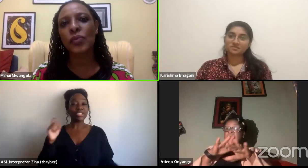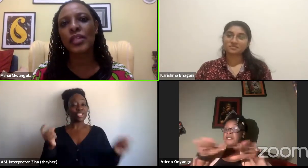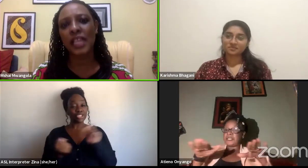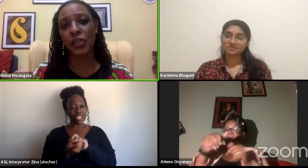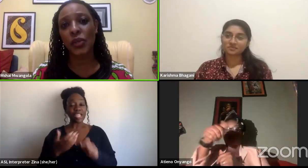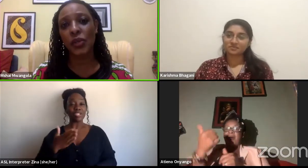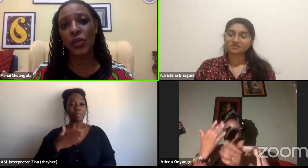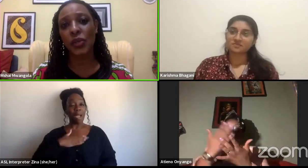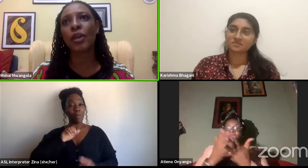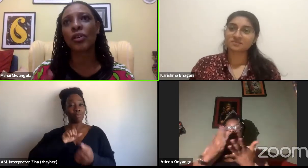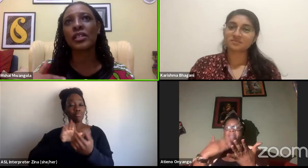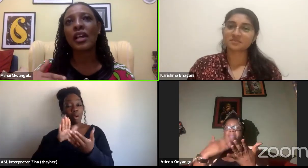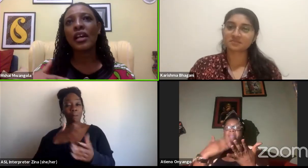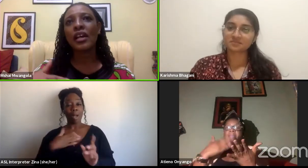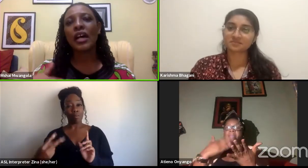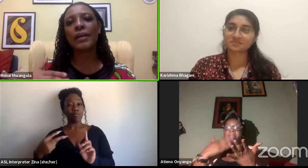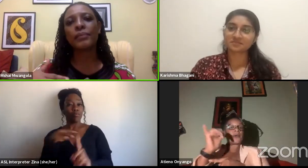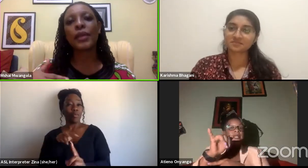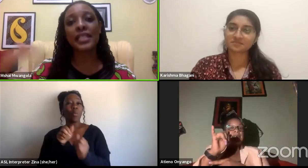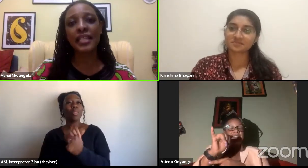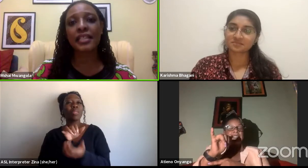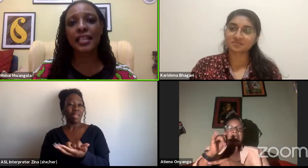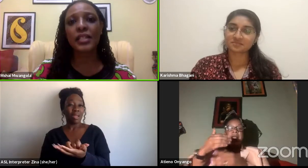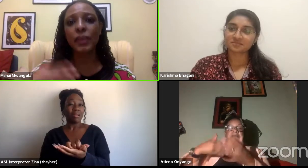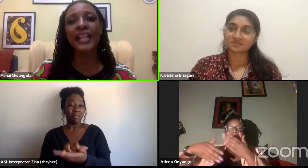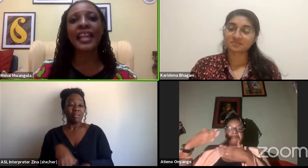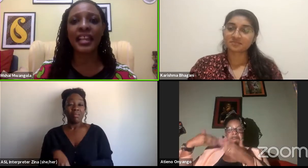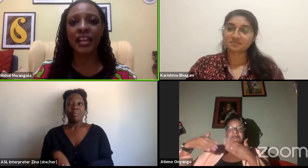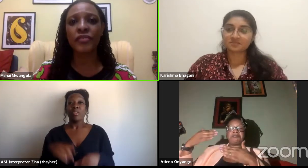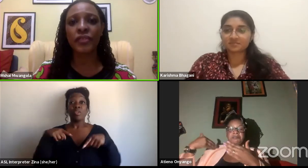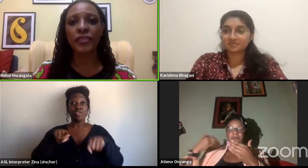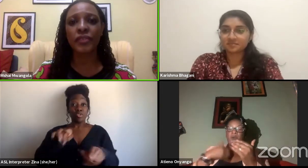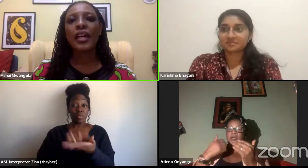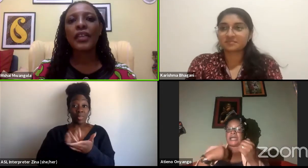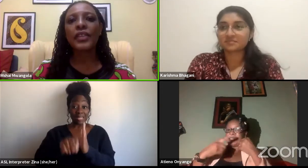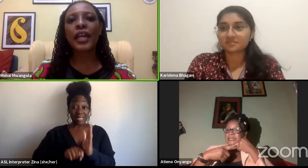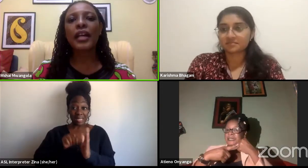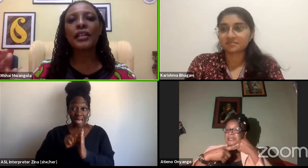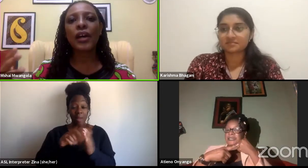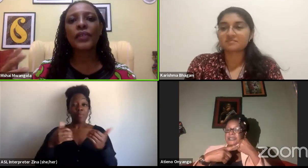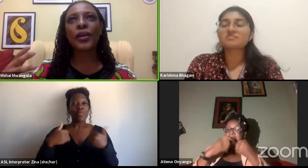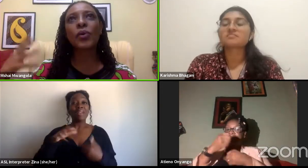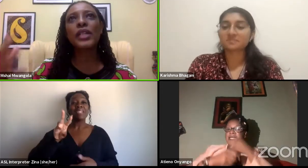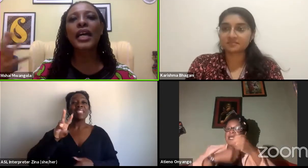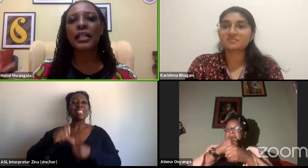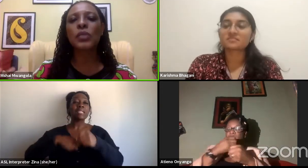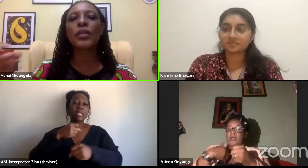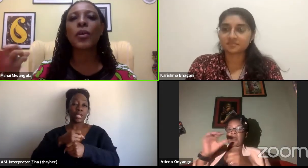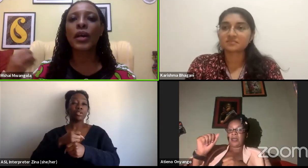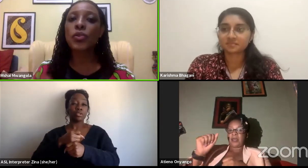was in those days because there were six years, we had A Level, the older girls were the ones